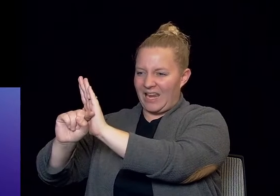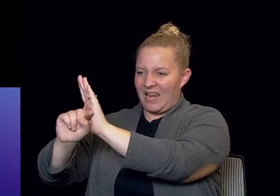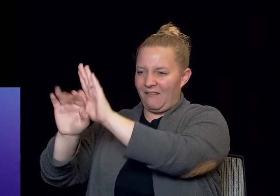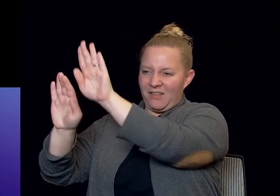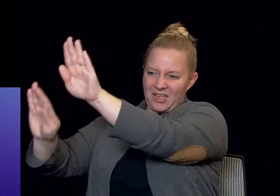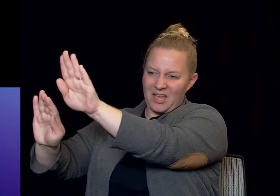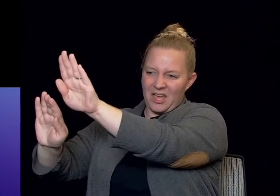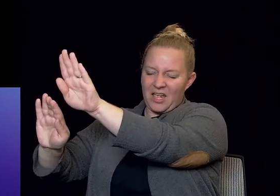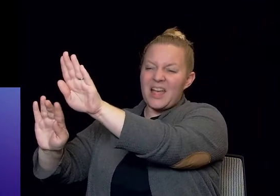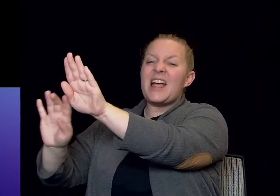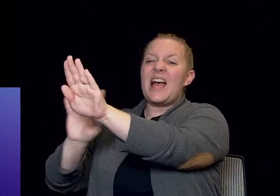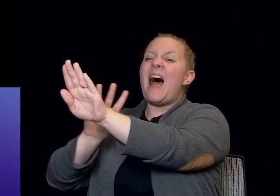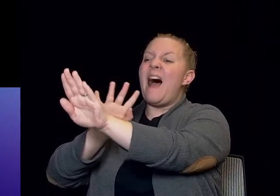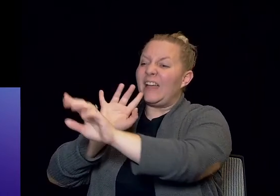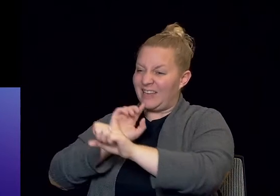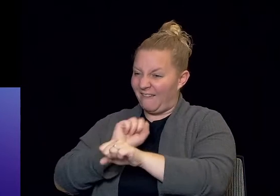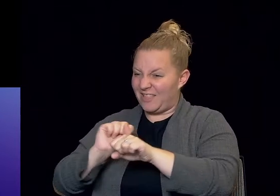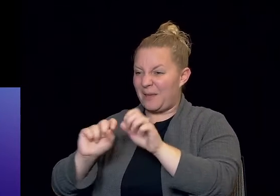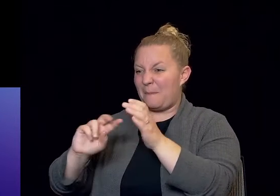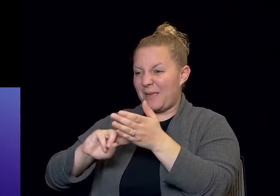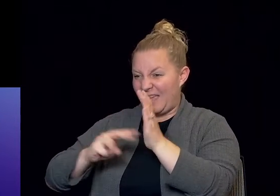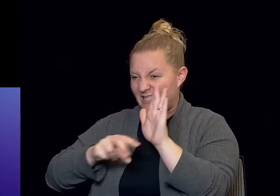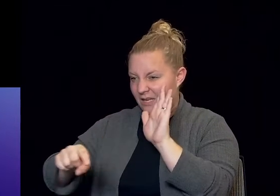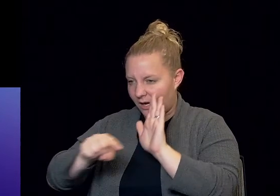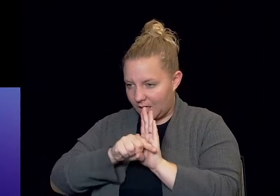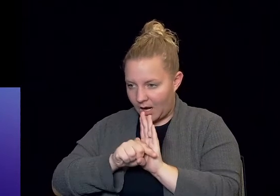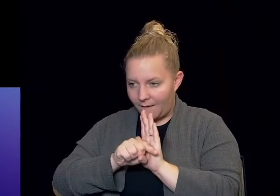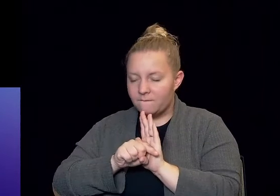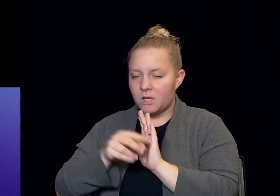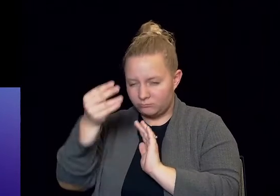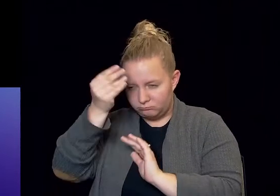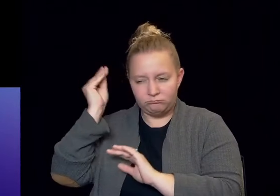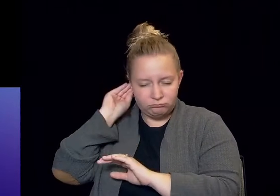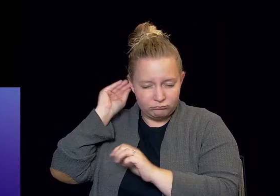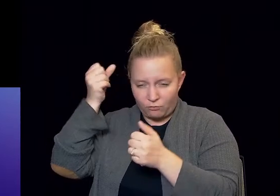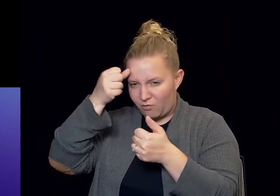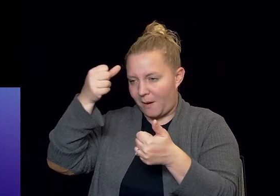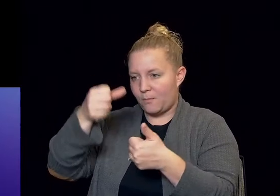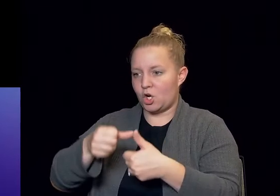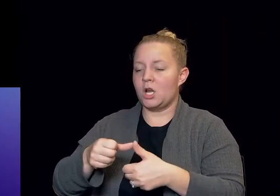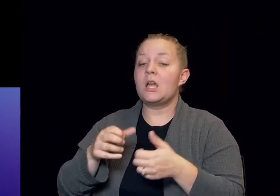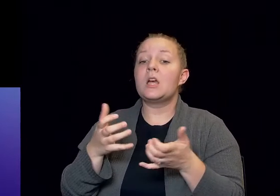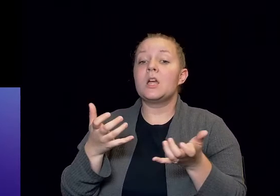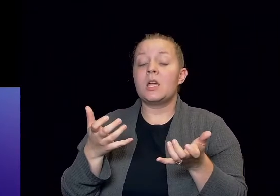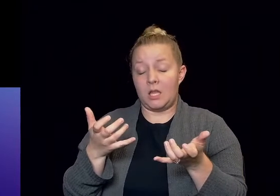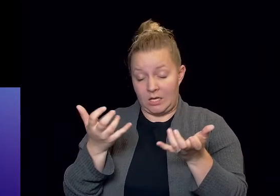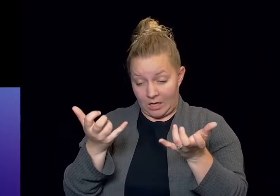So, I kind of keep that in mind. I'll come back to that. For this one, you're just gonna you can either